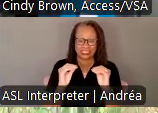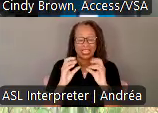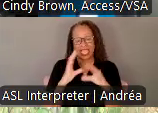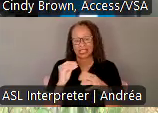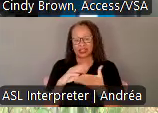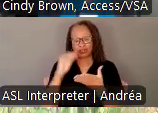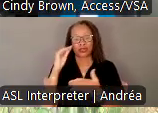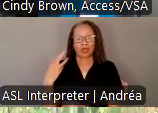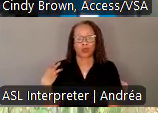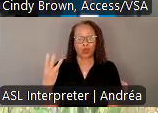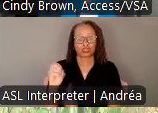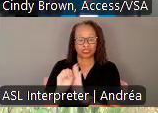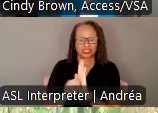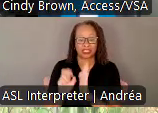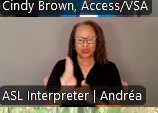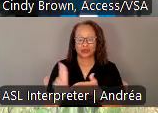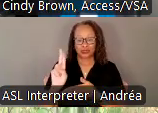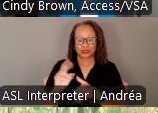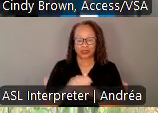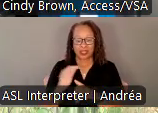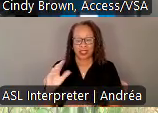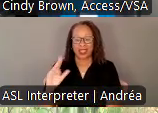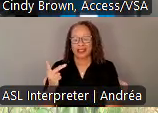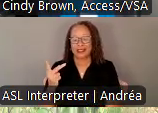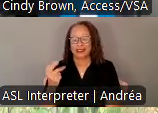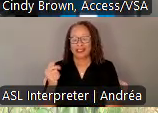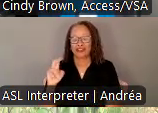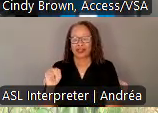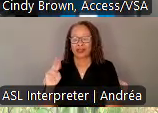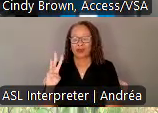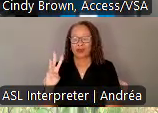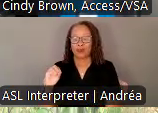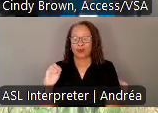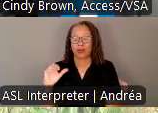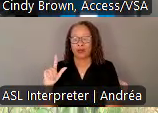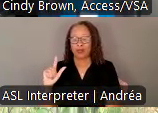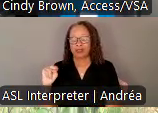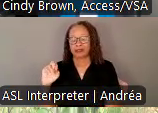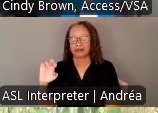And Karen Waltuck, director of the Consortium for Customized Employment at Job Path NYC.